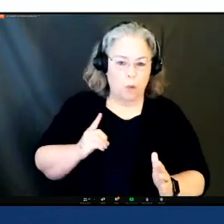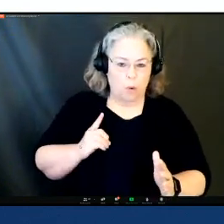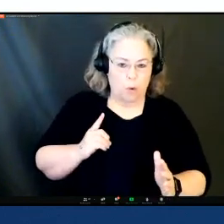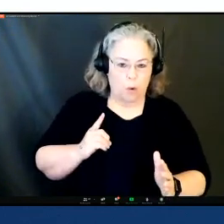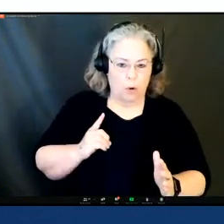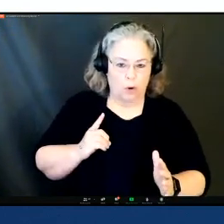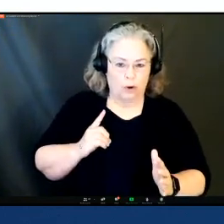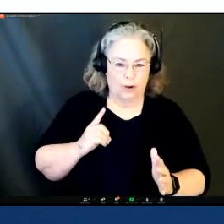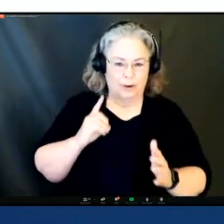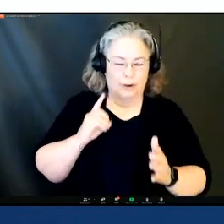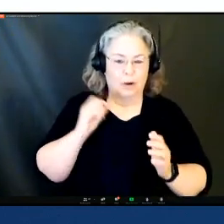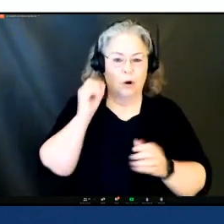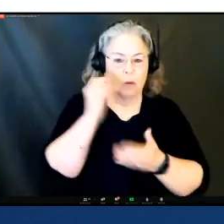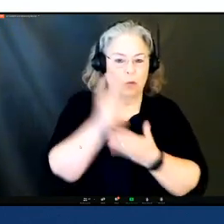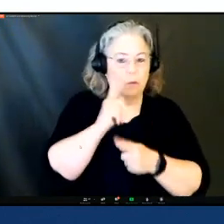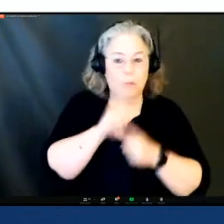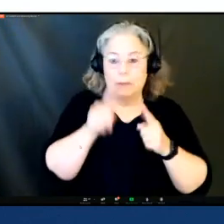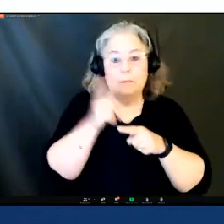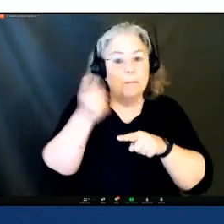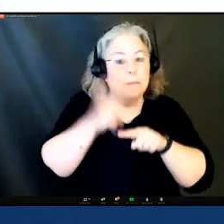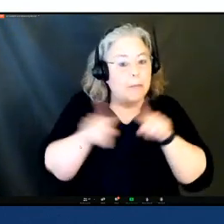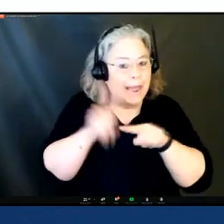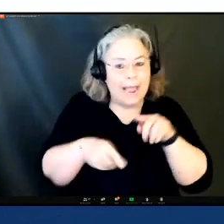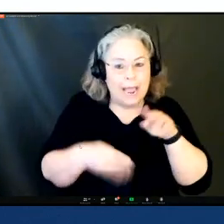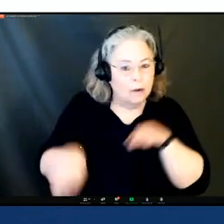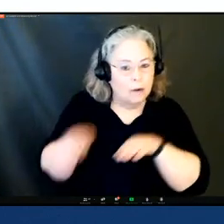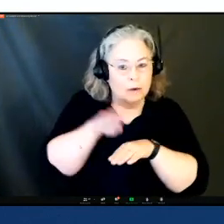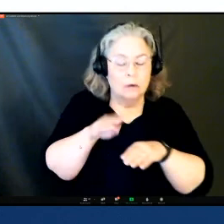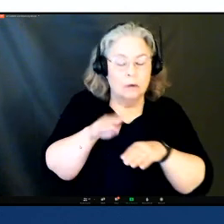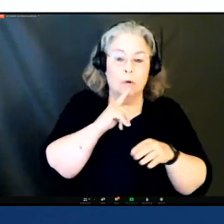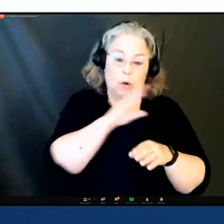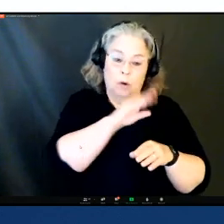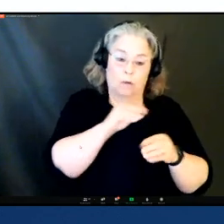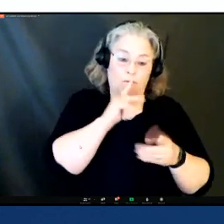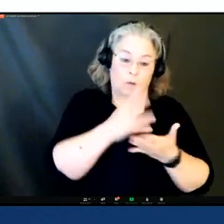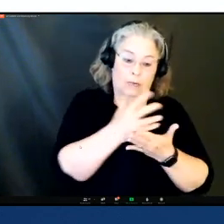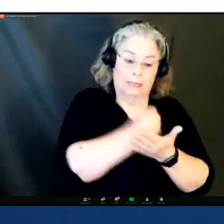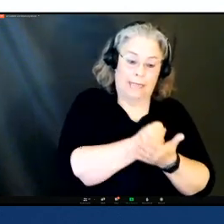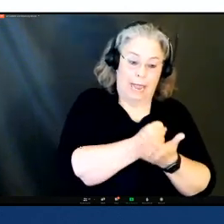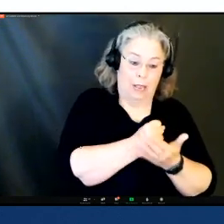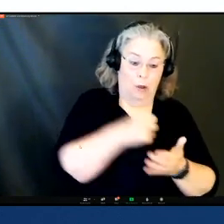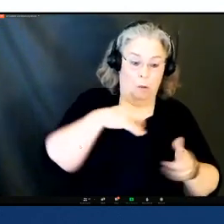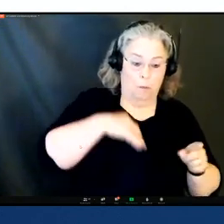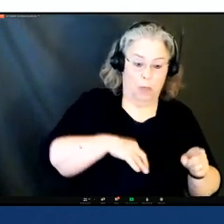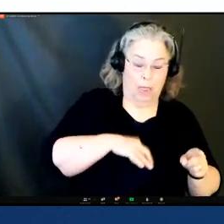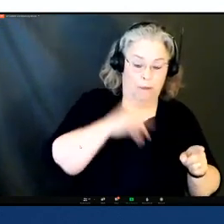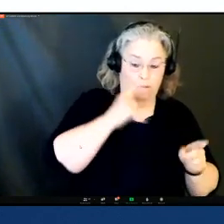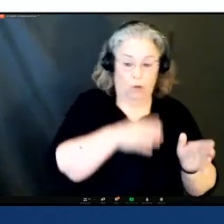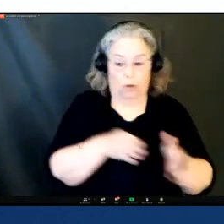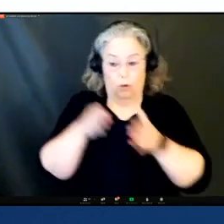However, moving budget from salary and benefits to another object like services and supplies requires board approval.